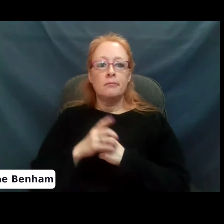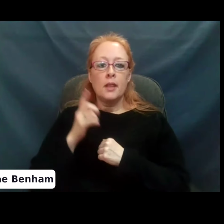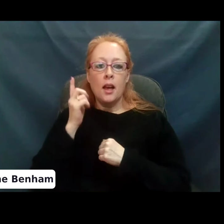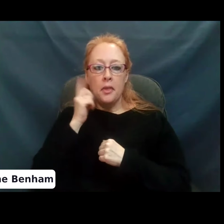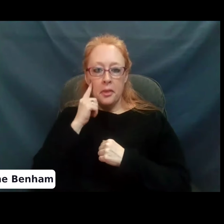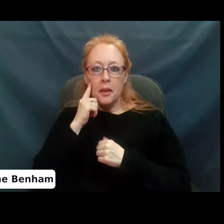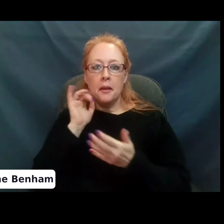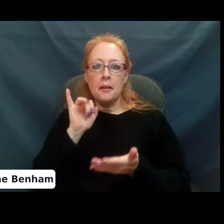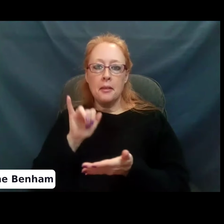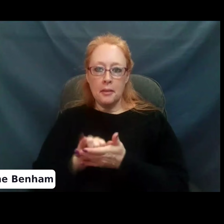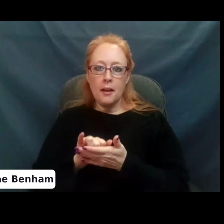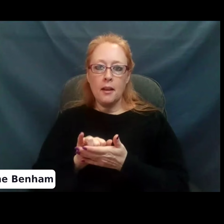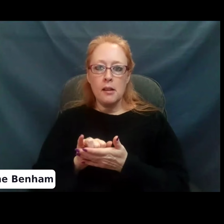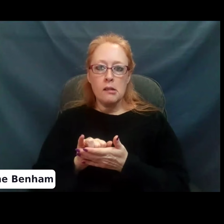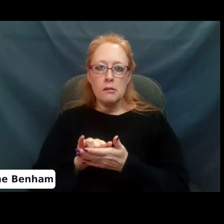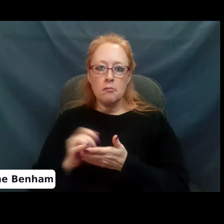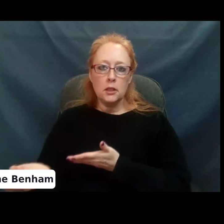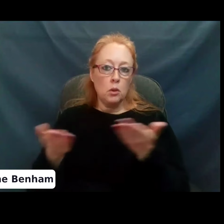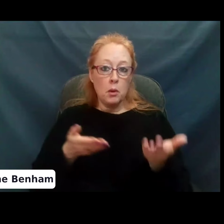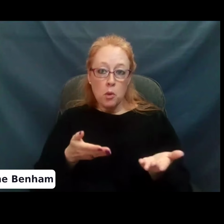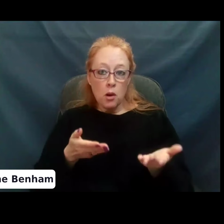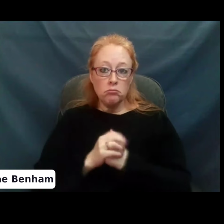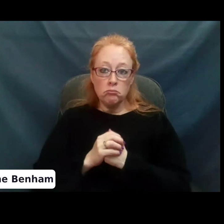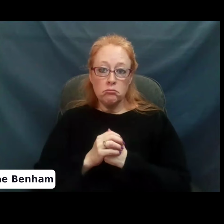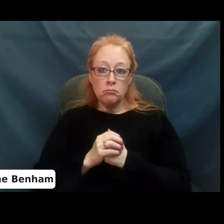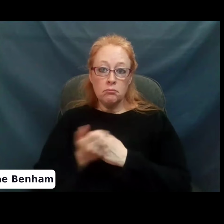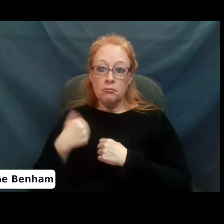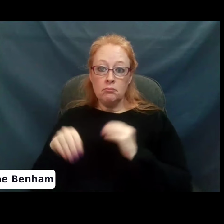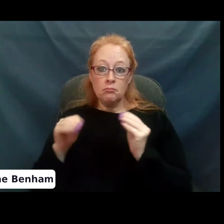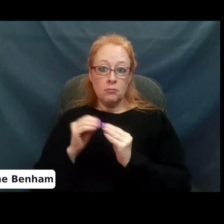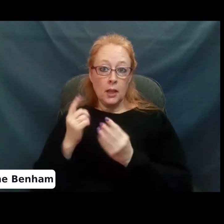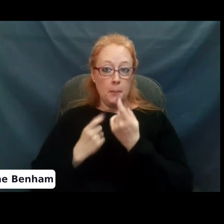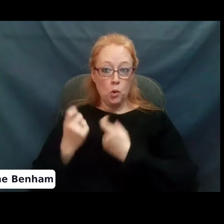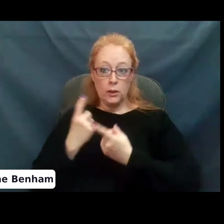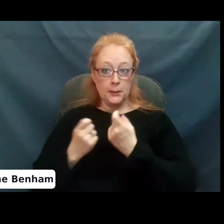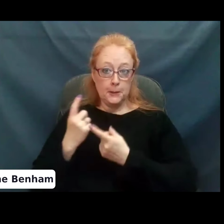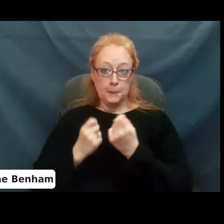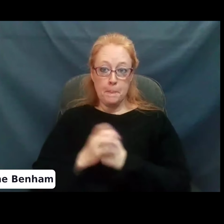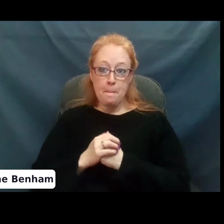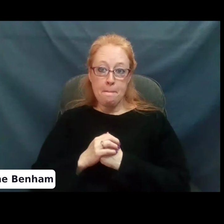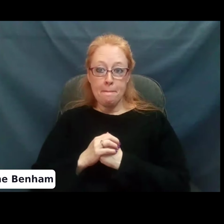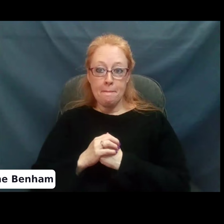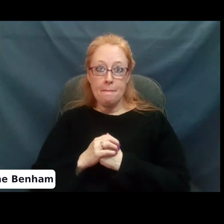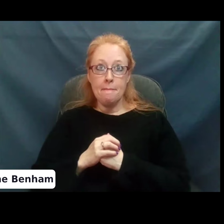Time is bigger obstacle, honestly. Daniel: I think with that, that's a lot of what we brought.